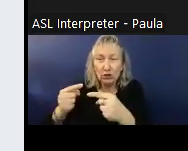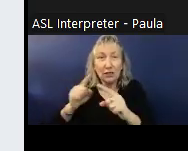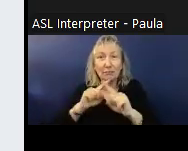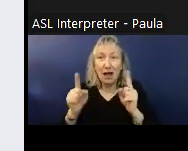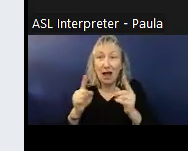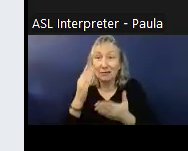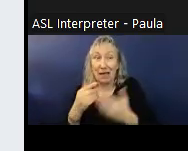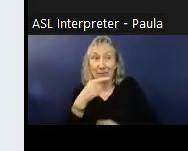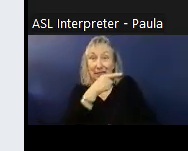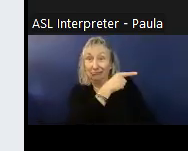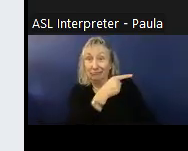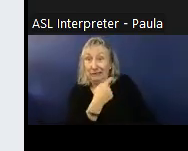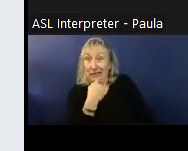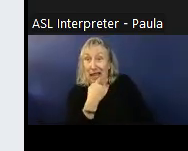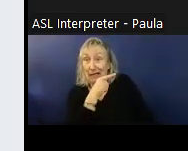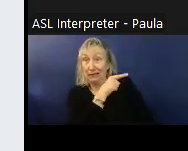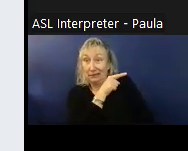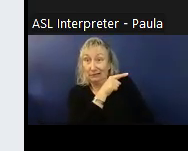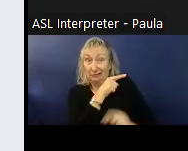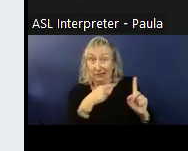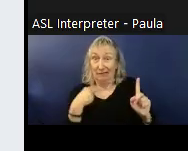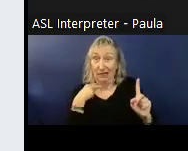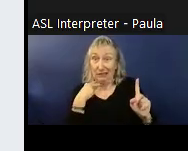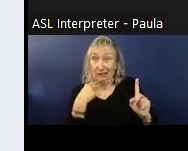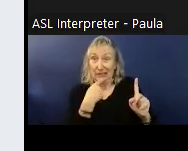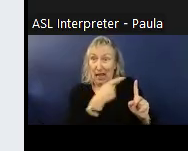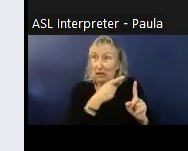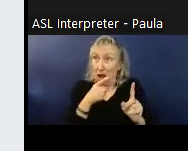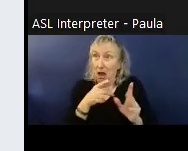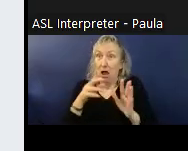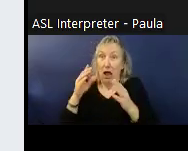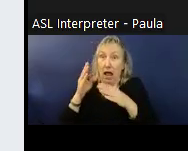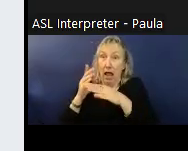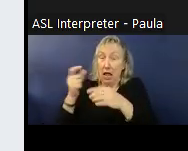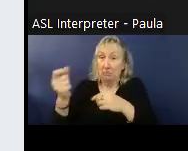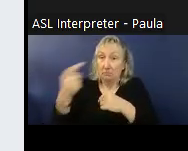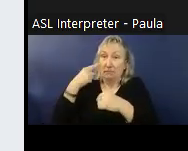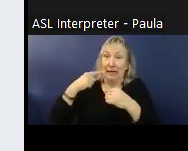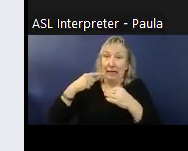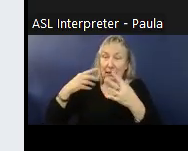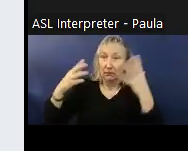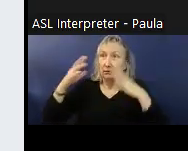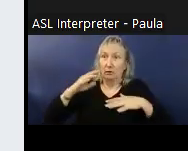experience an an emotional response to that at being disrespectful, being,